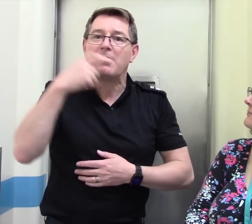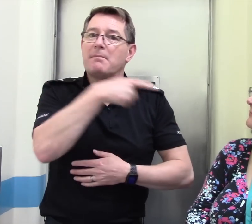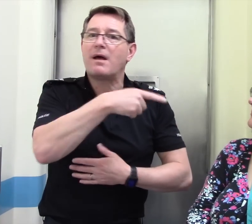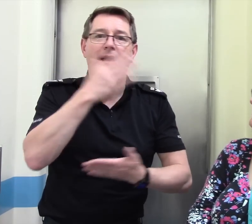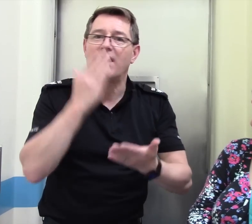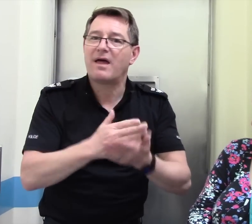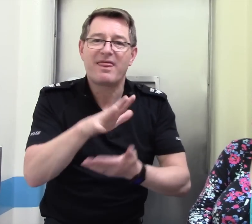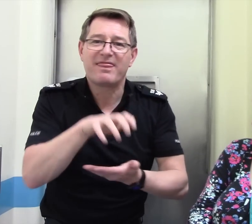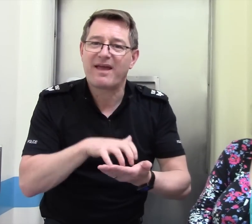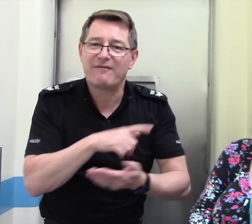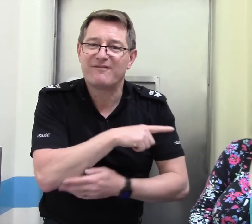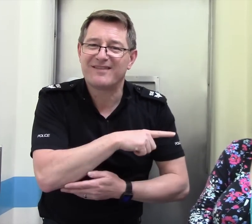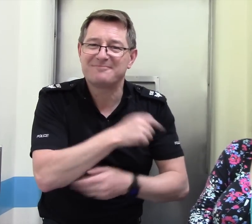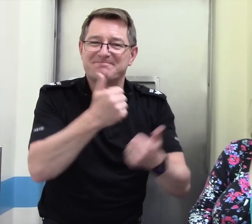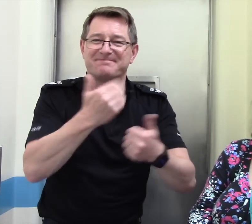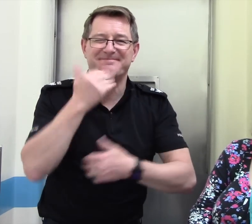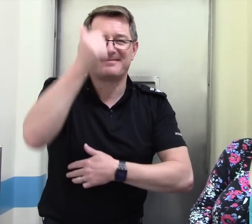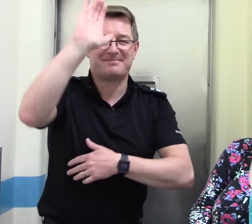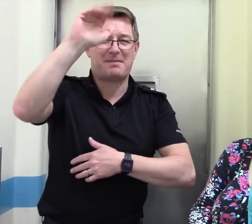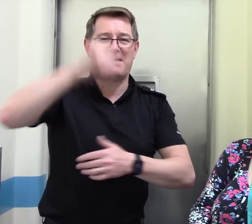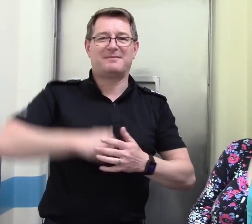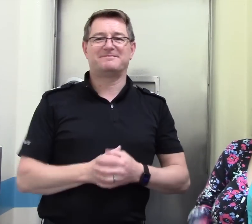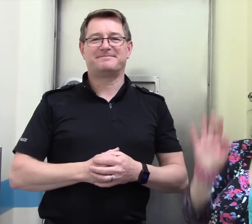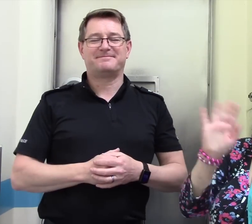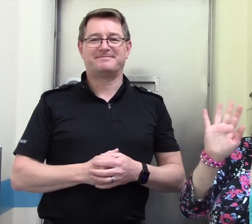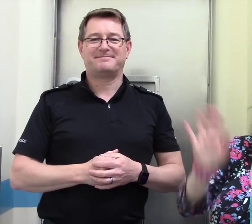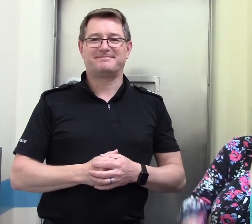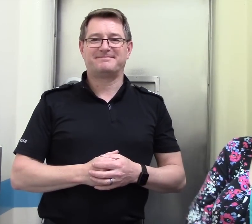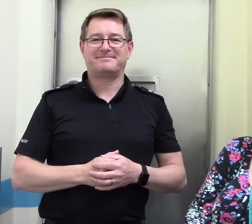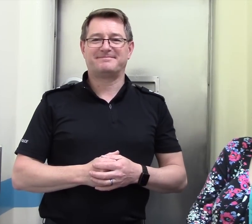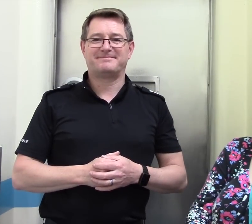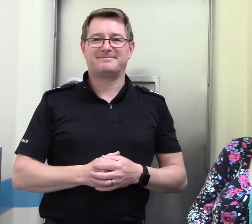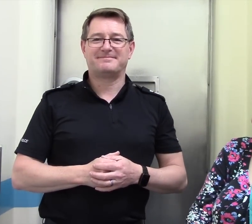But remember, Catherine is not a real thief. Thank you. Bye Bye. Catherine: Bye.